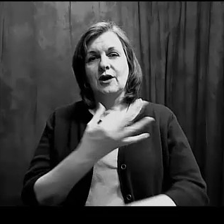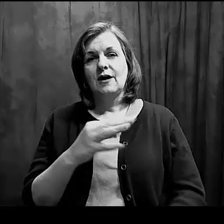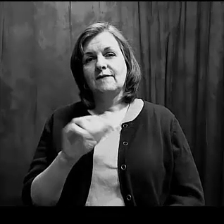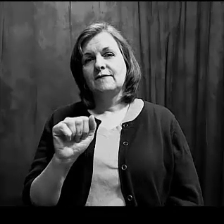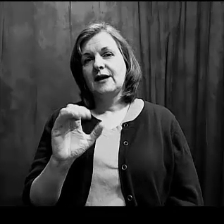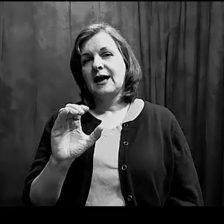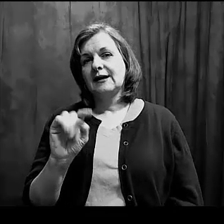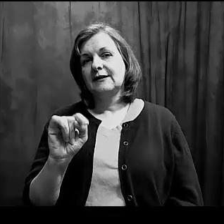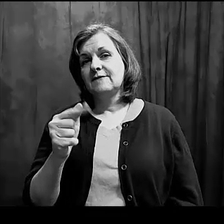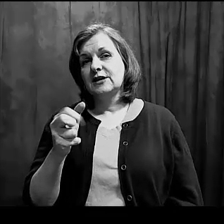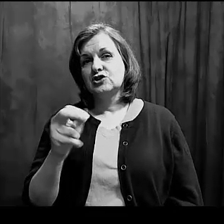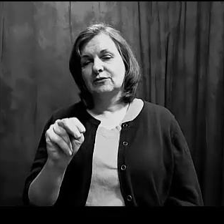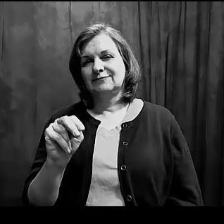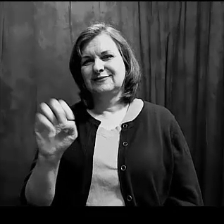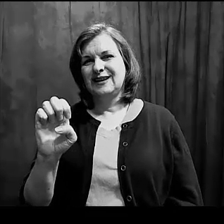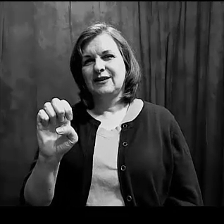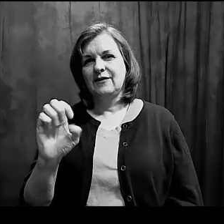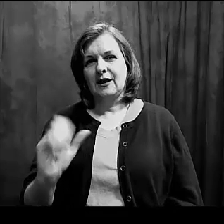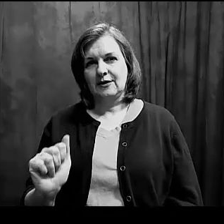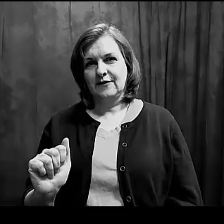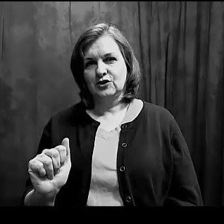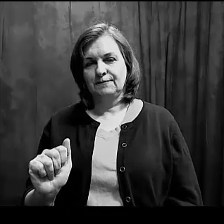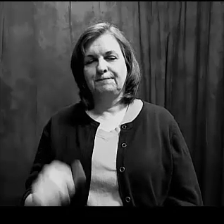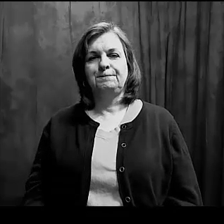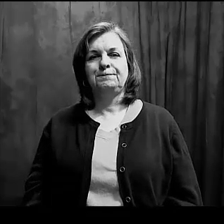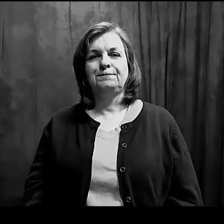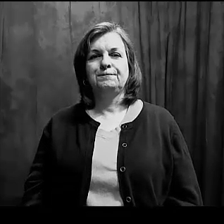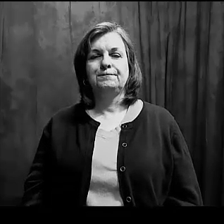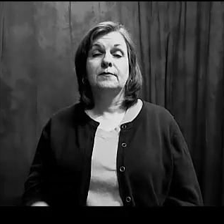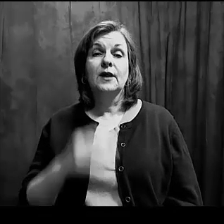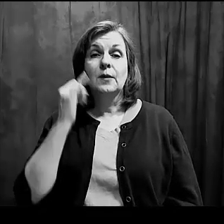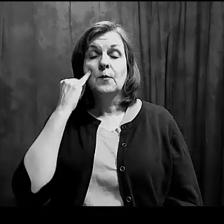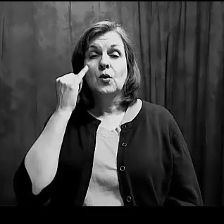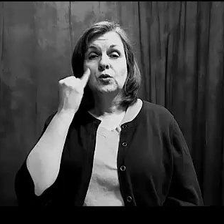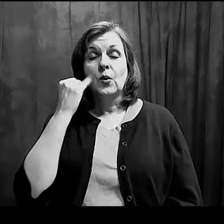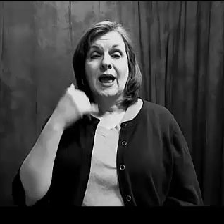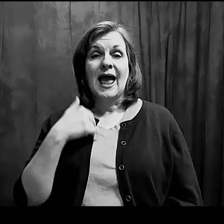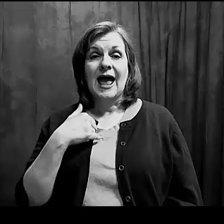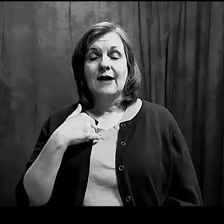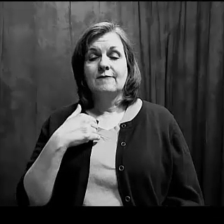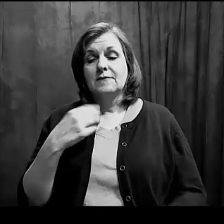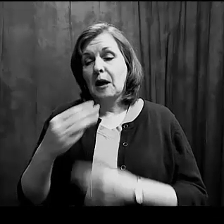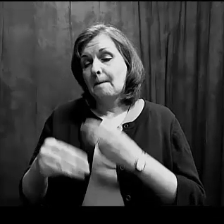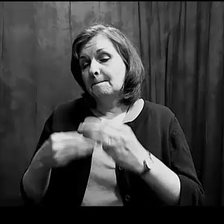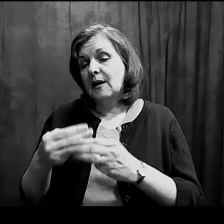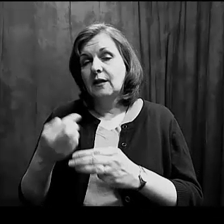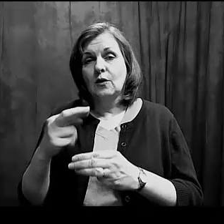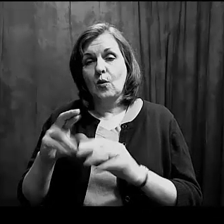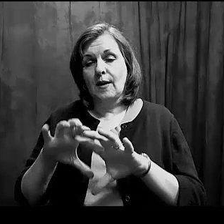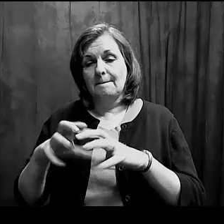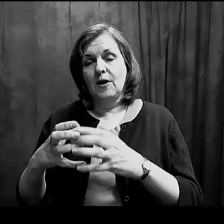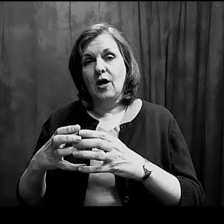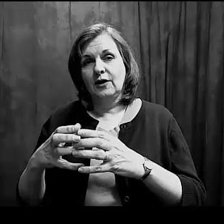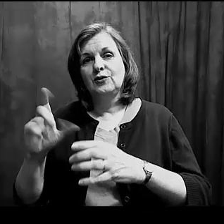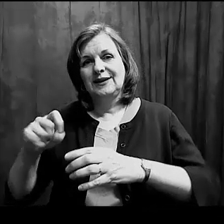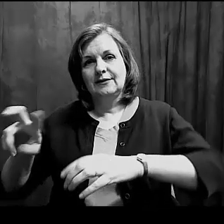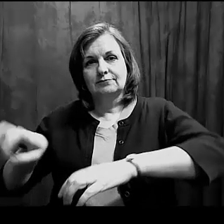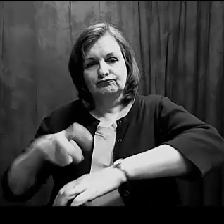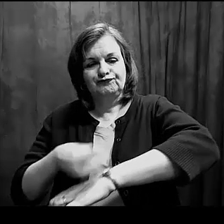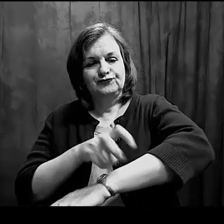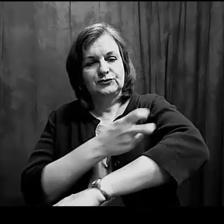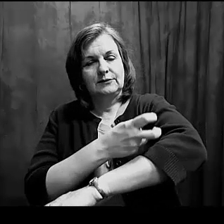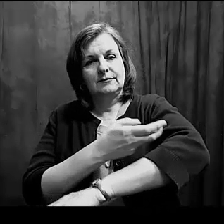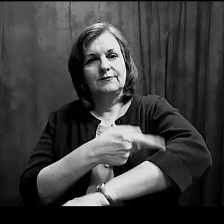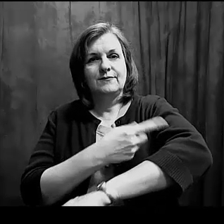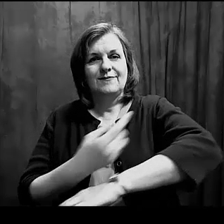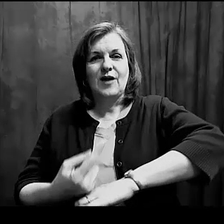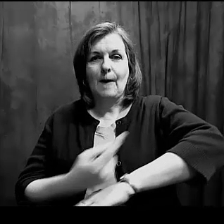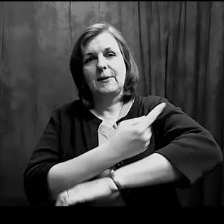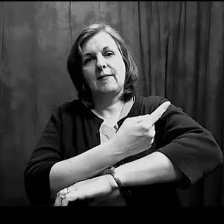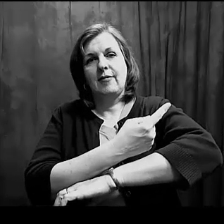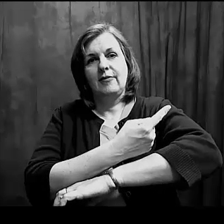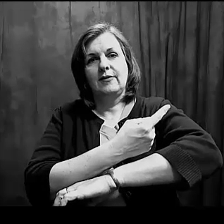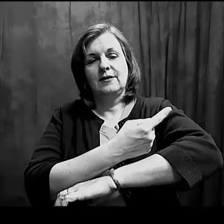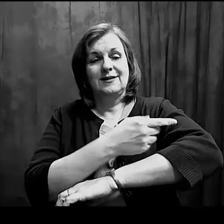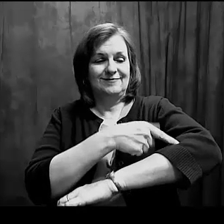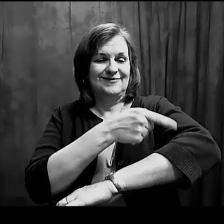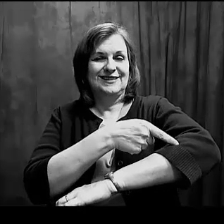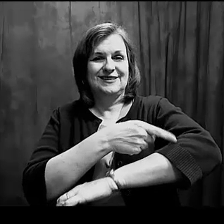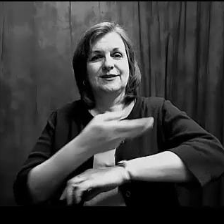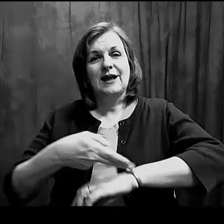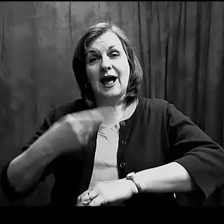think of that like this if we have a ball or a molecule that you need to move uphill to a higher energy level